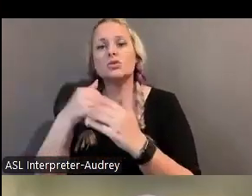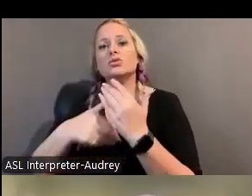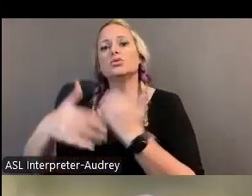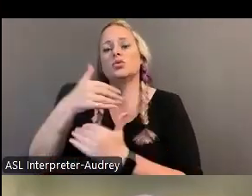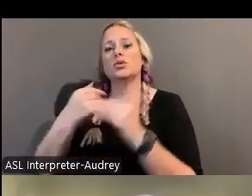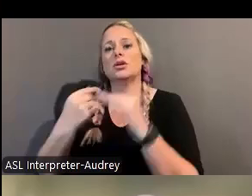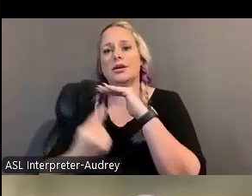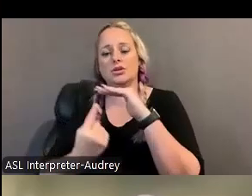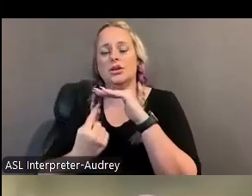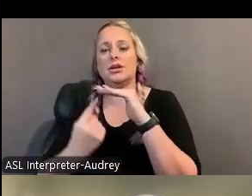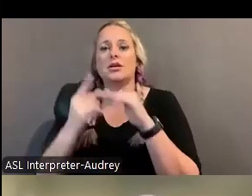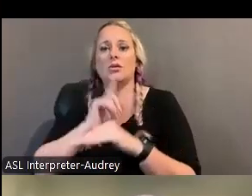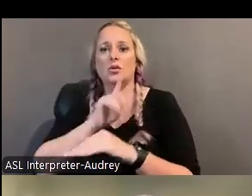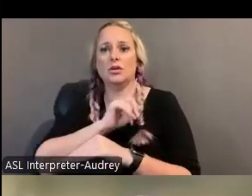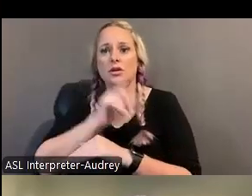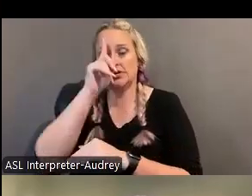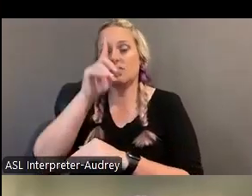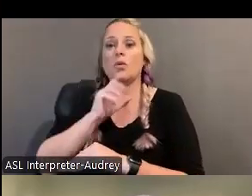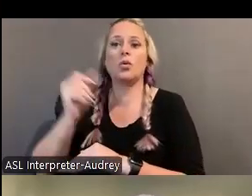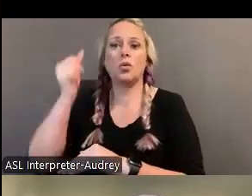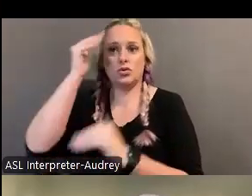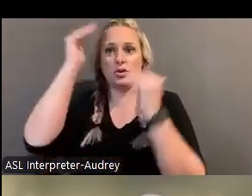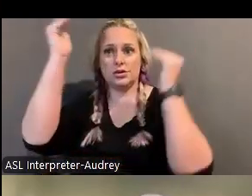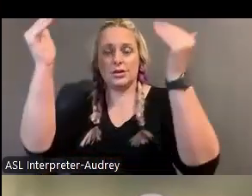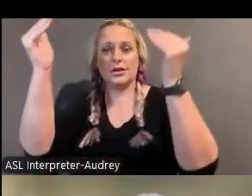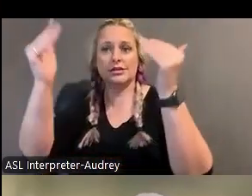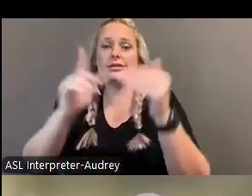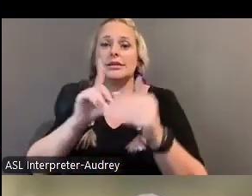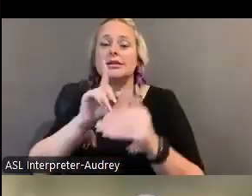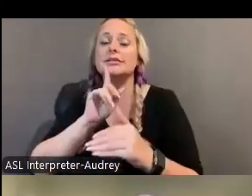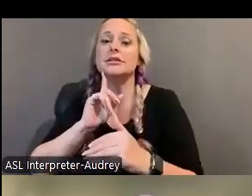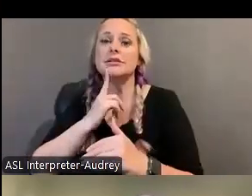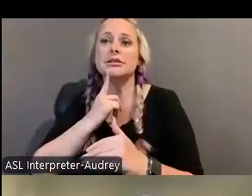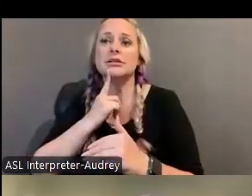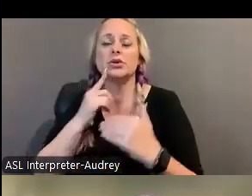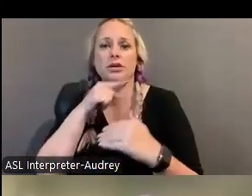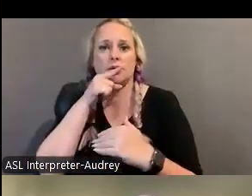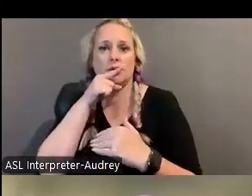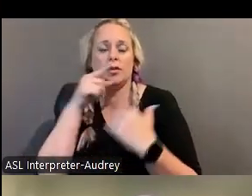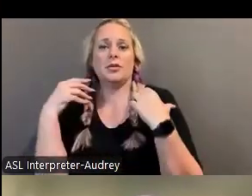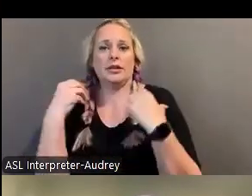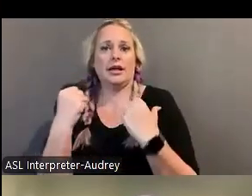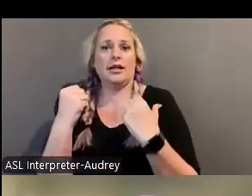older adults was a really pressing public health issue globally. The COVID-19 pandemic